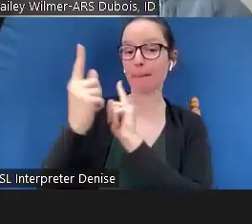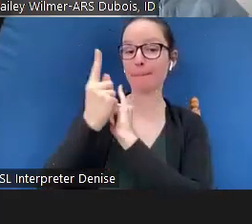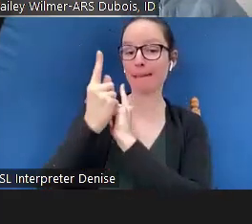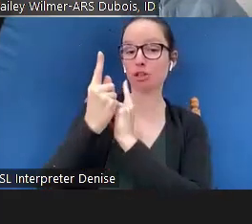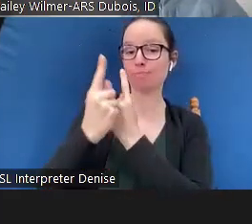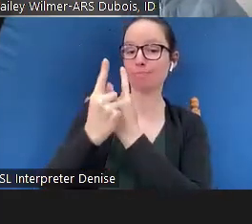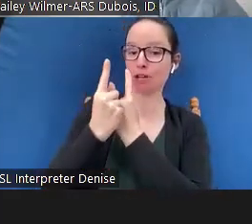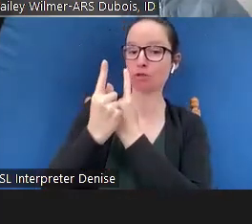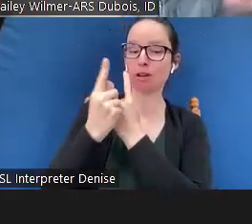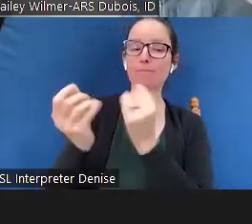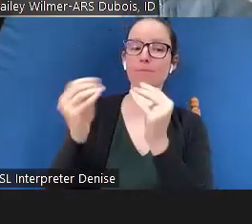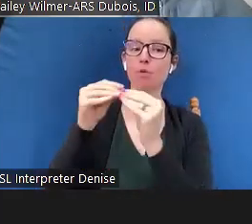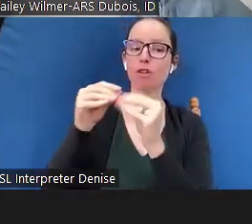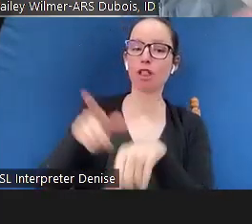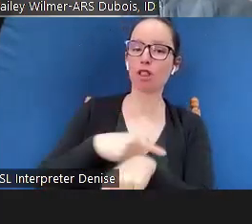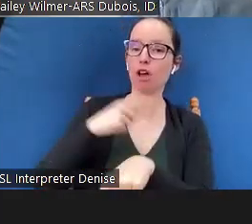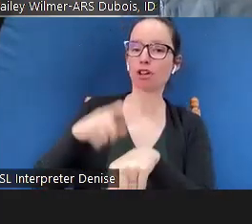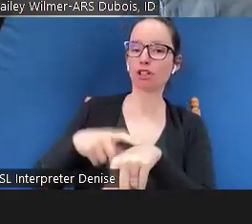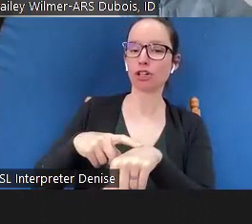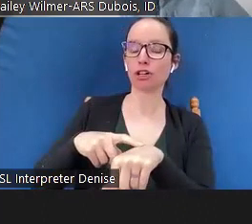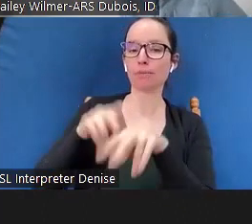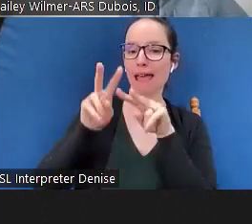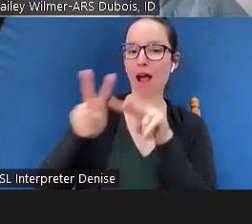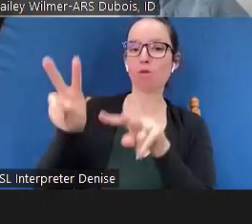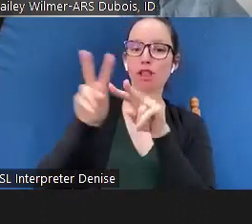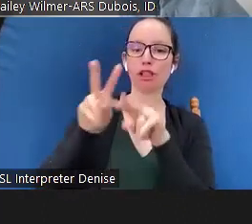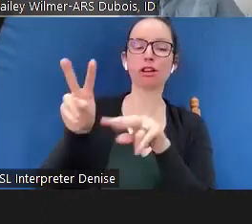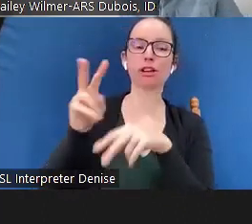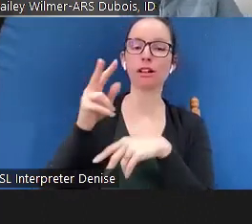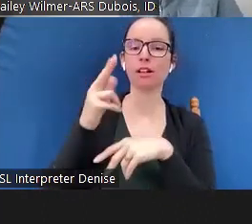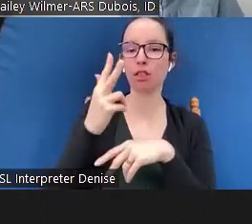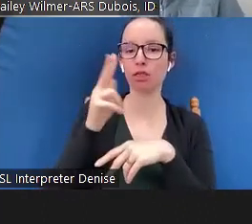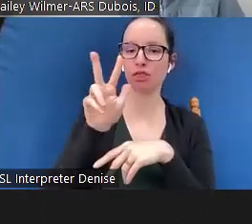beyond the three-year, five-year career you know timeline to a